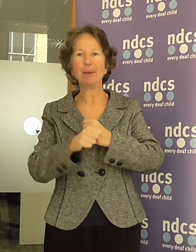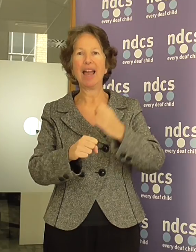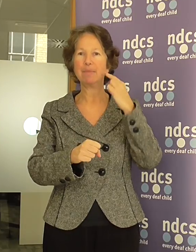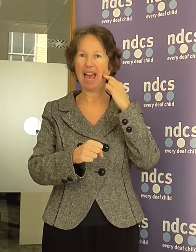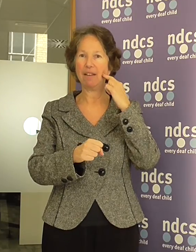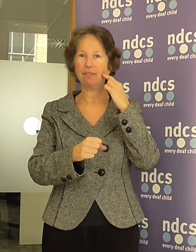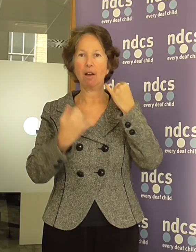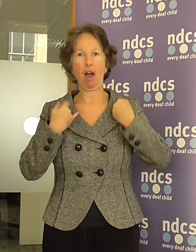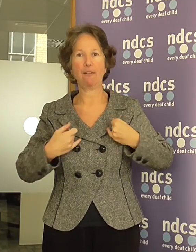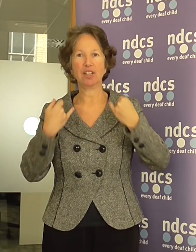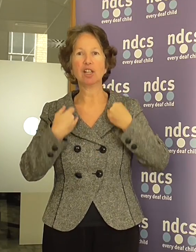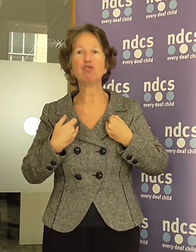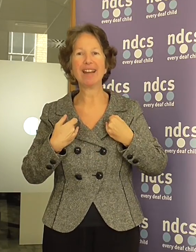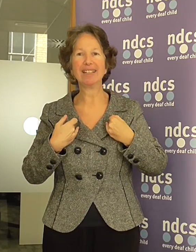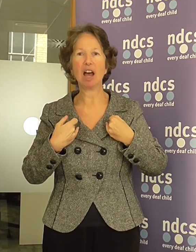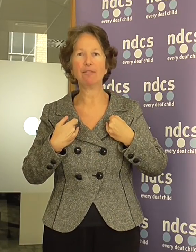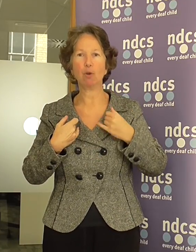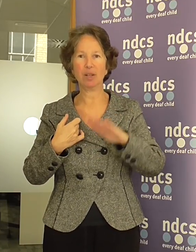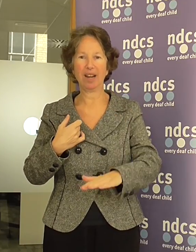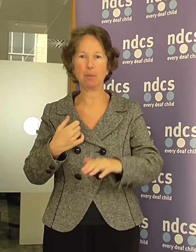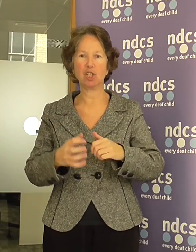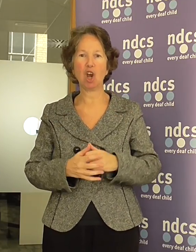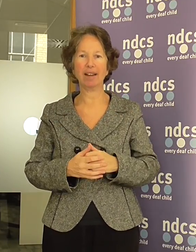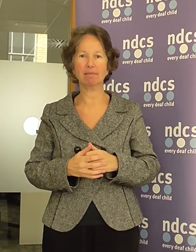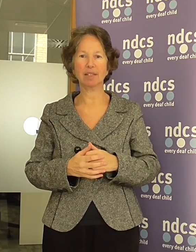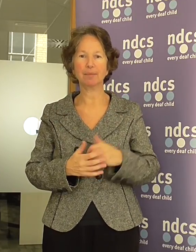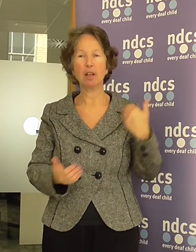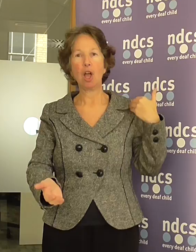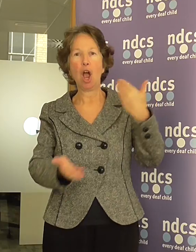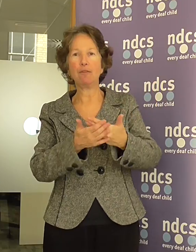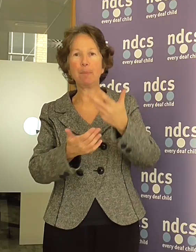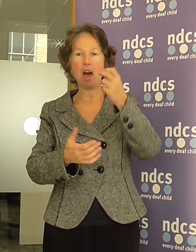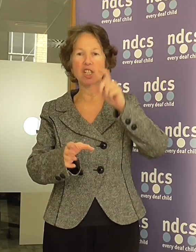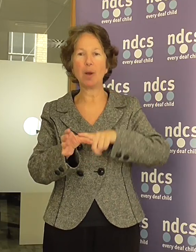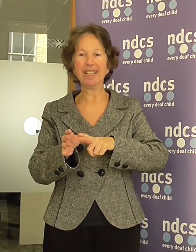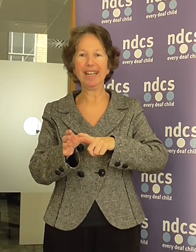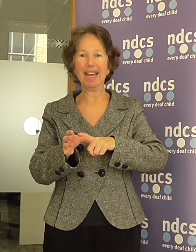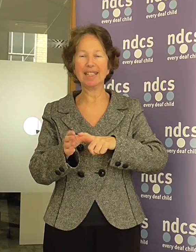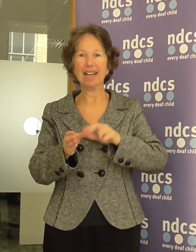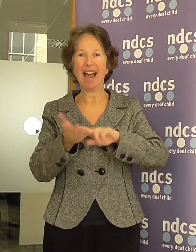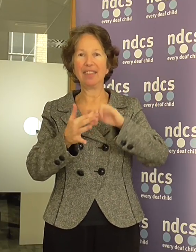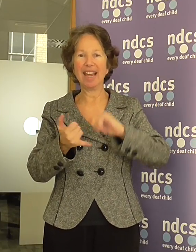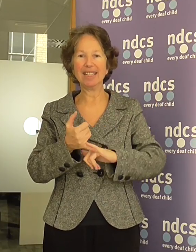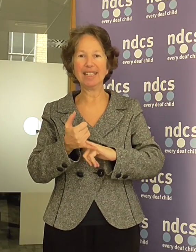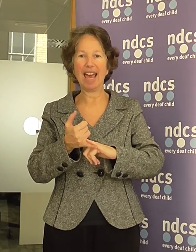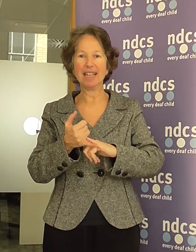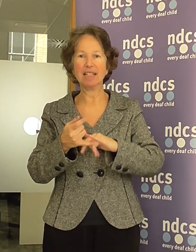I became deaf after contracting typhoid when I was a child. Over the past 20 years at the NDCS